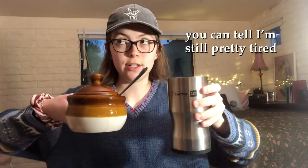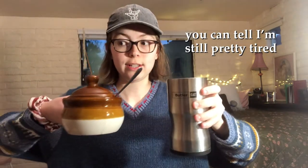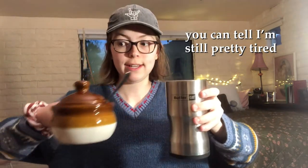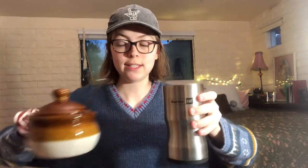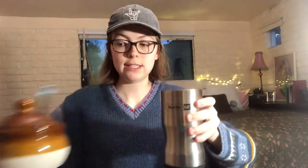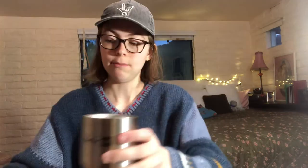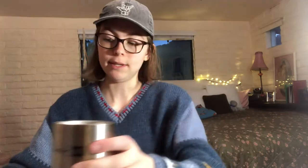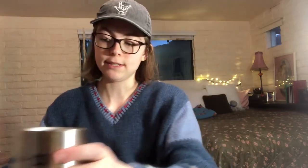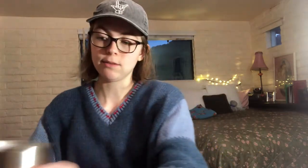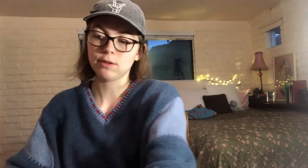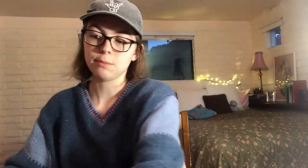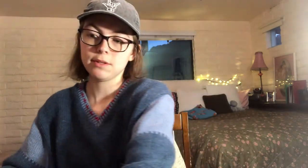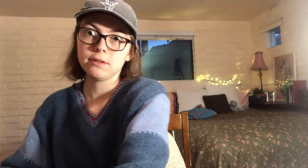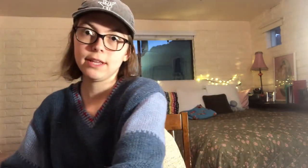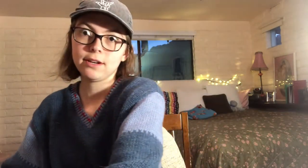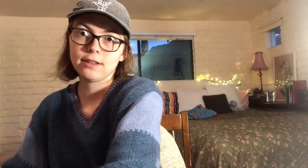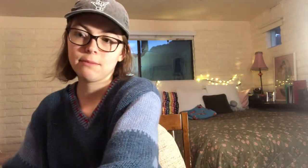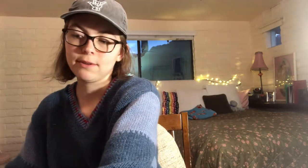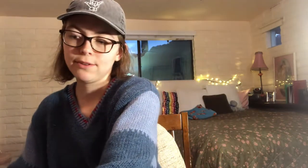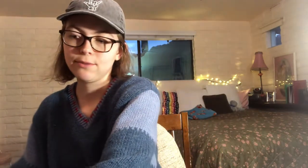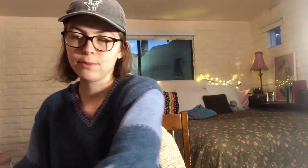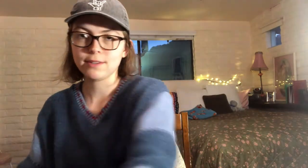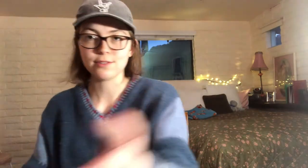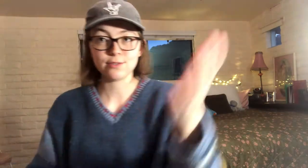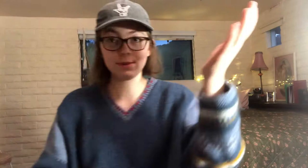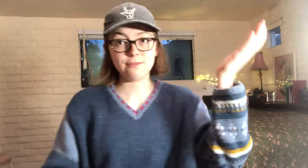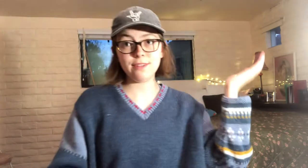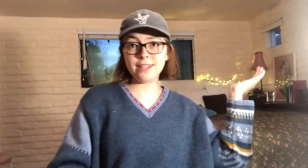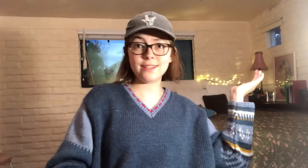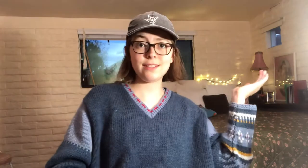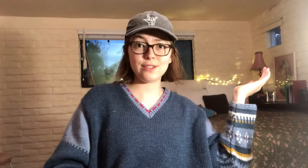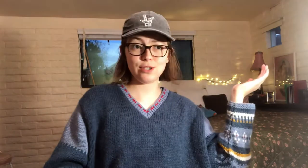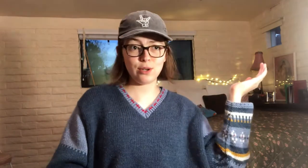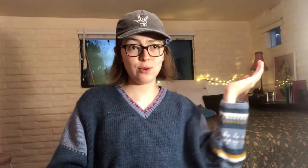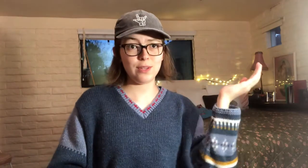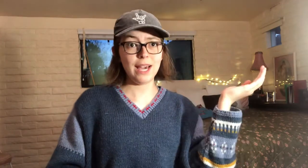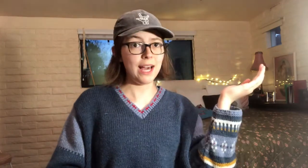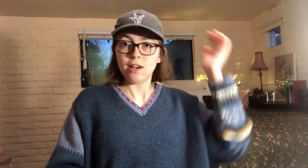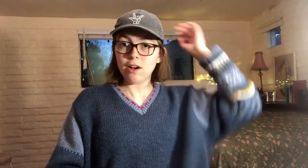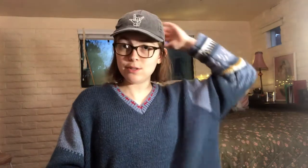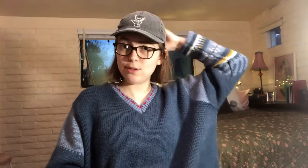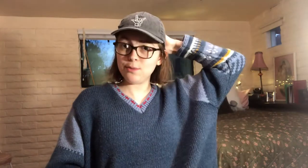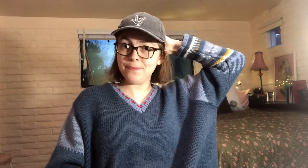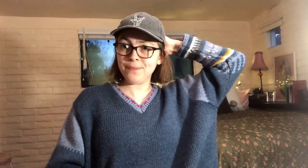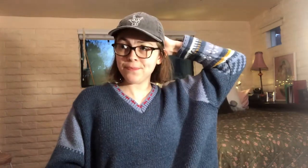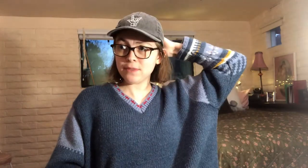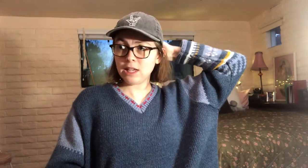I woke up a little later than I meant to but it's also convenient, sooo yeah.